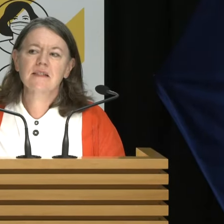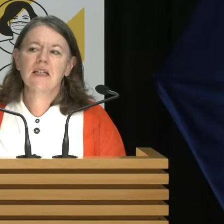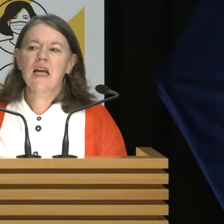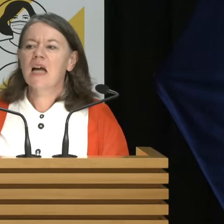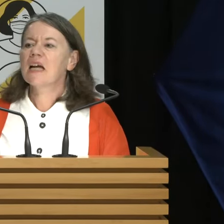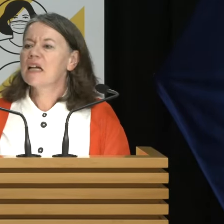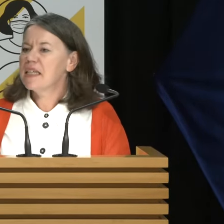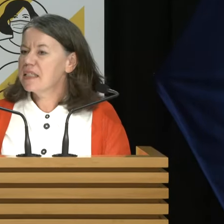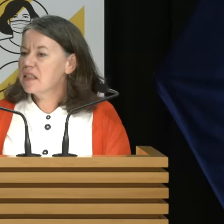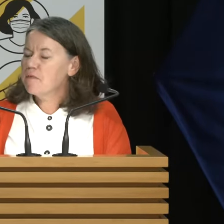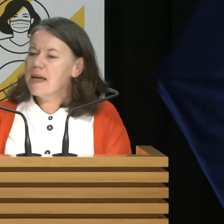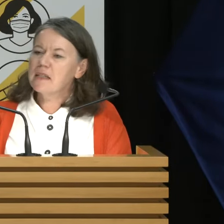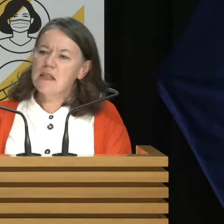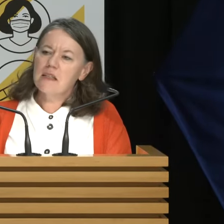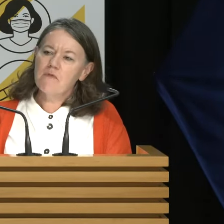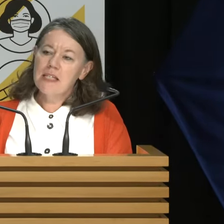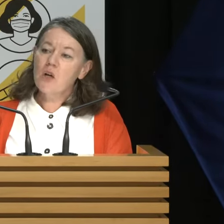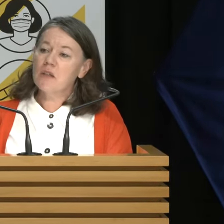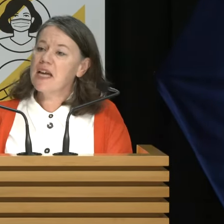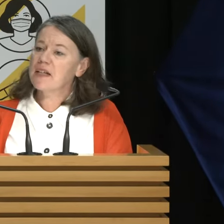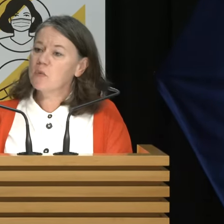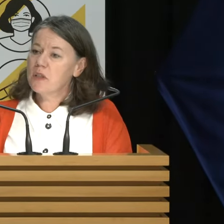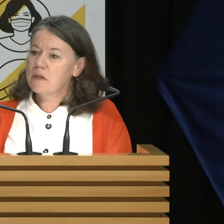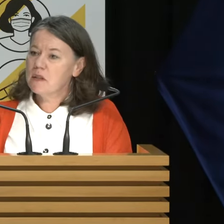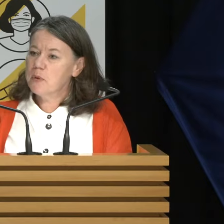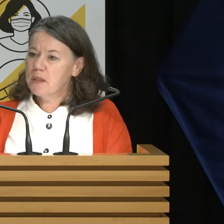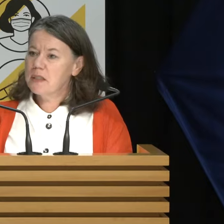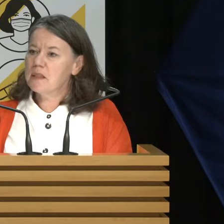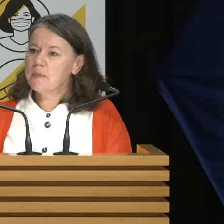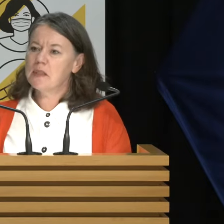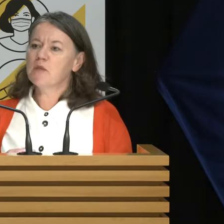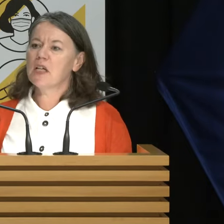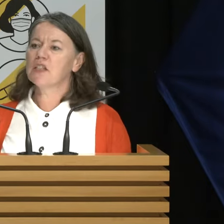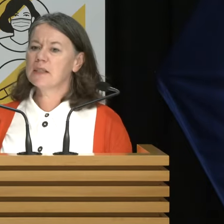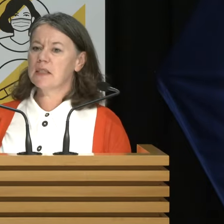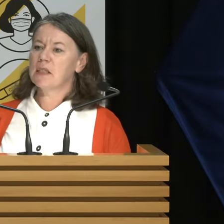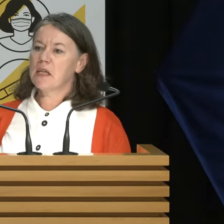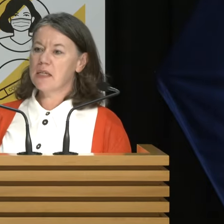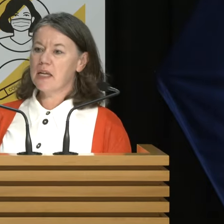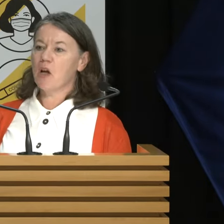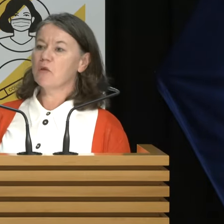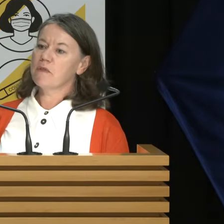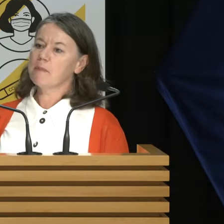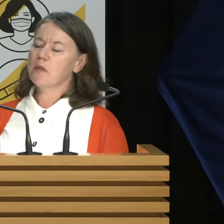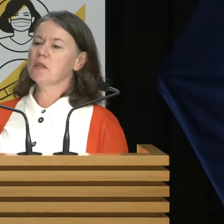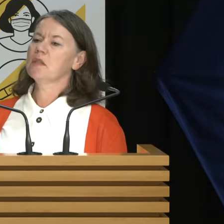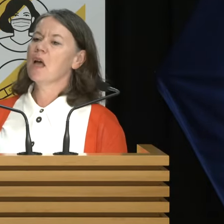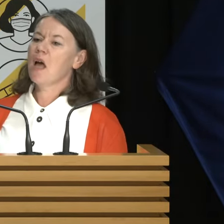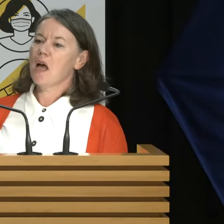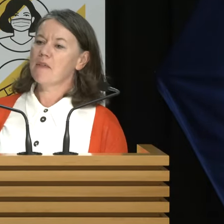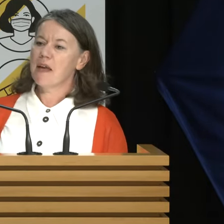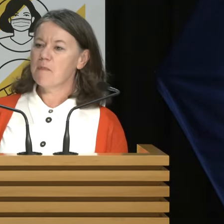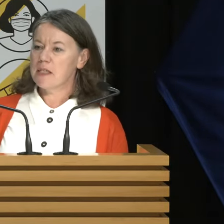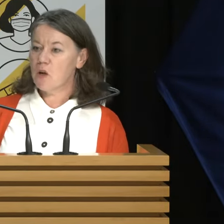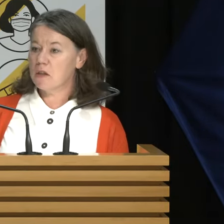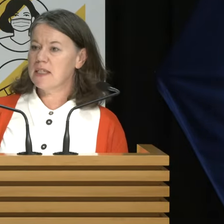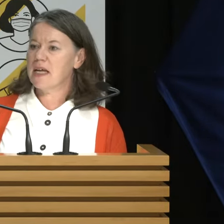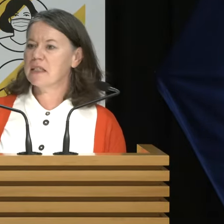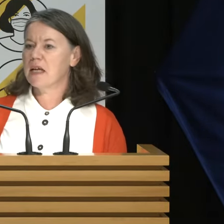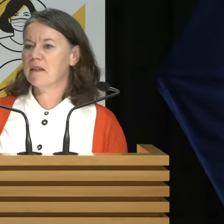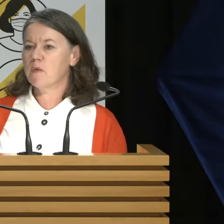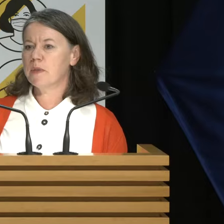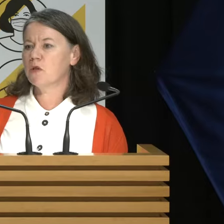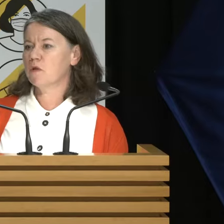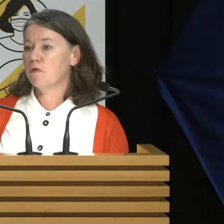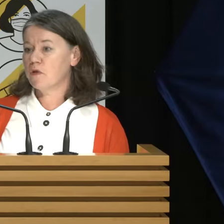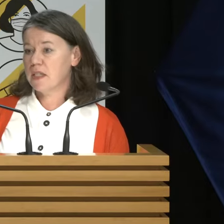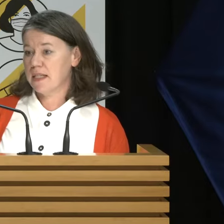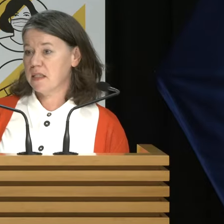updates later today.